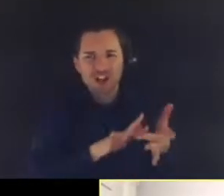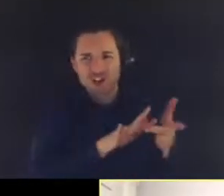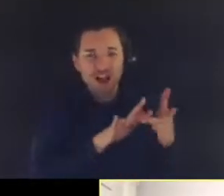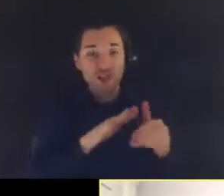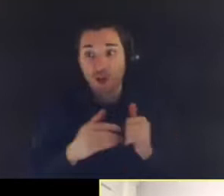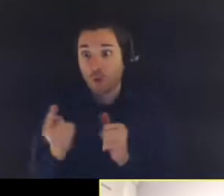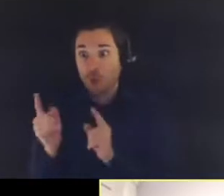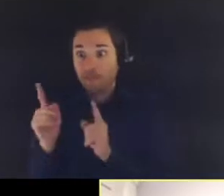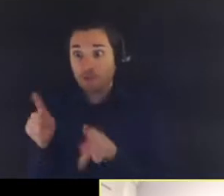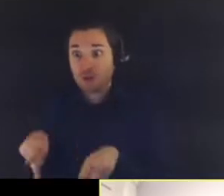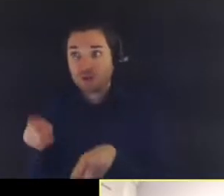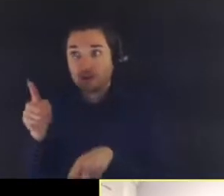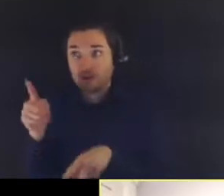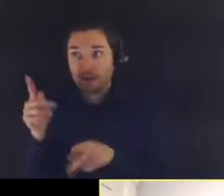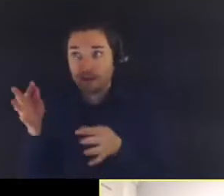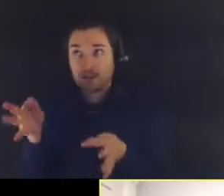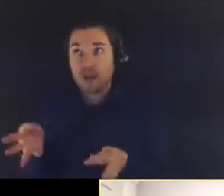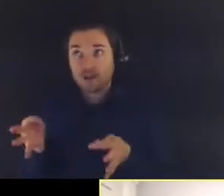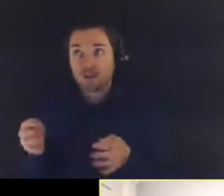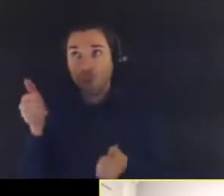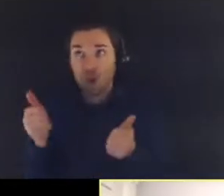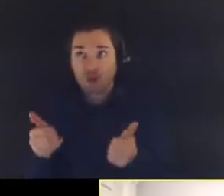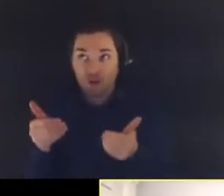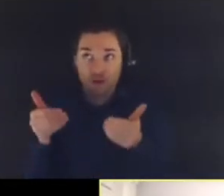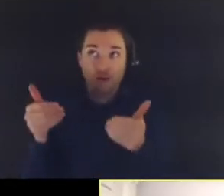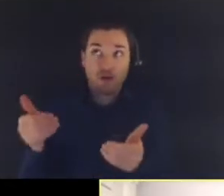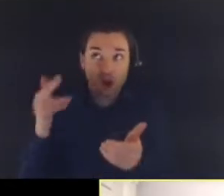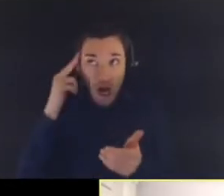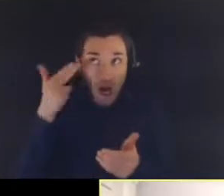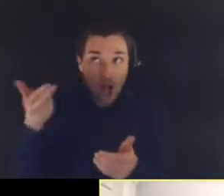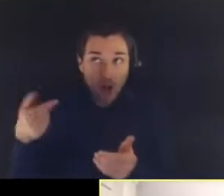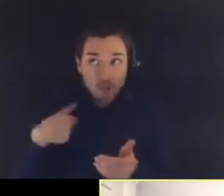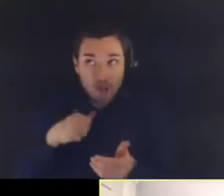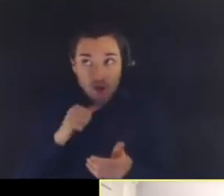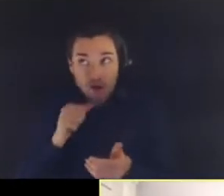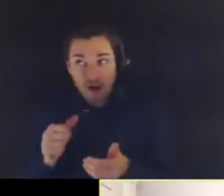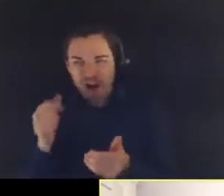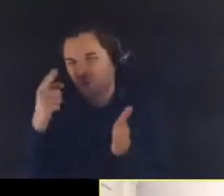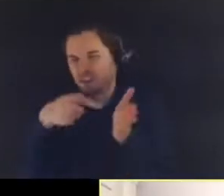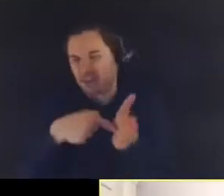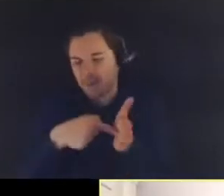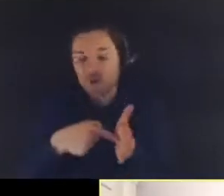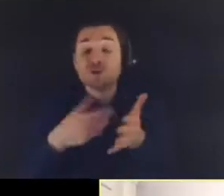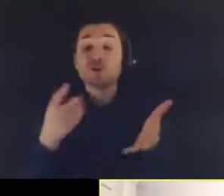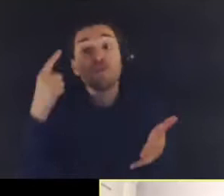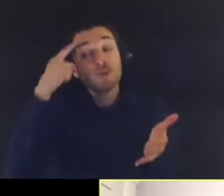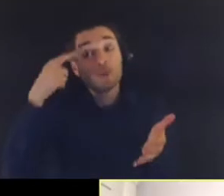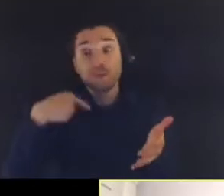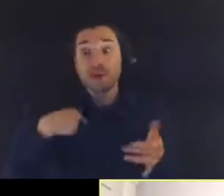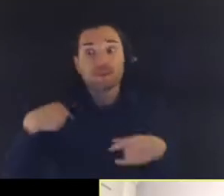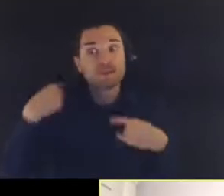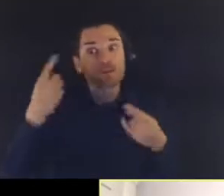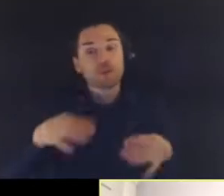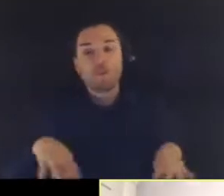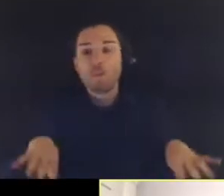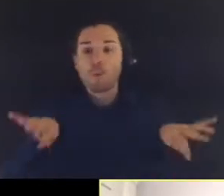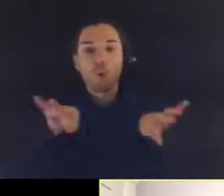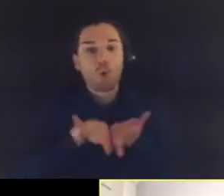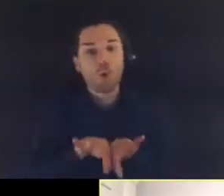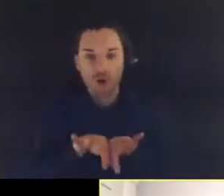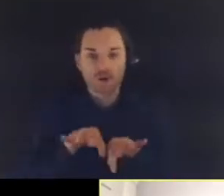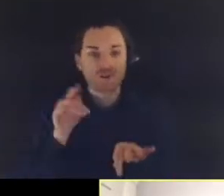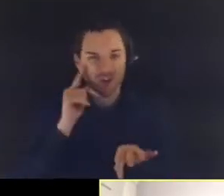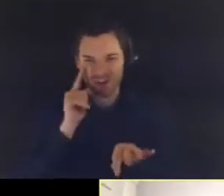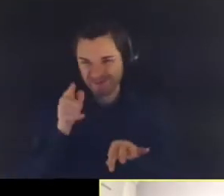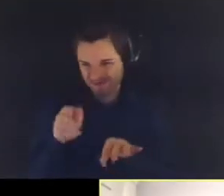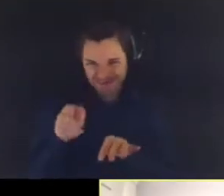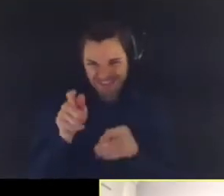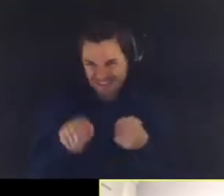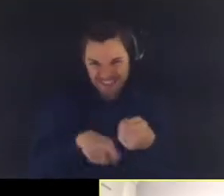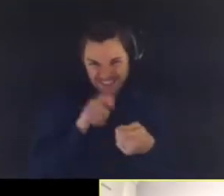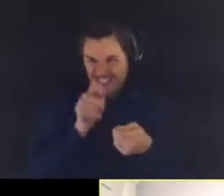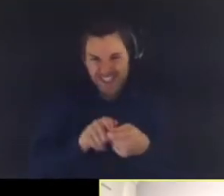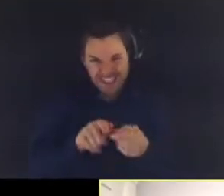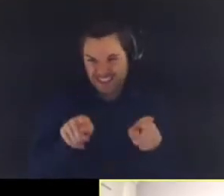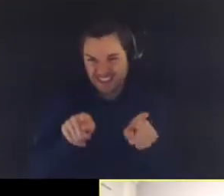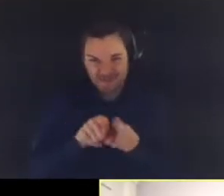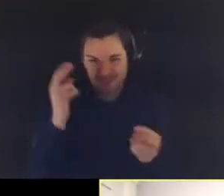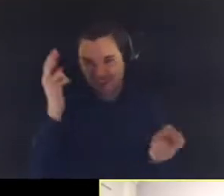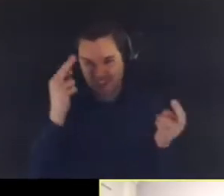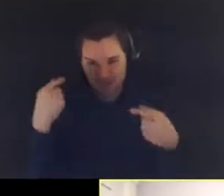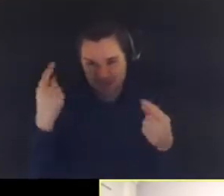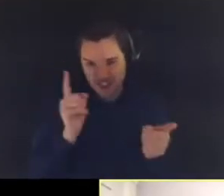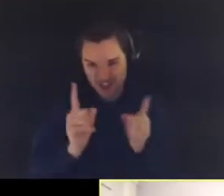to hire me, for example. So, for me it s been important for